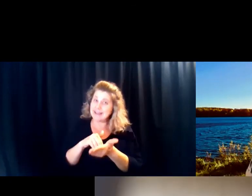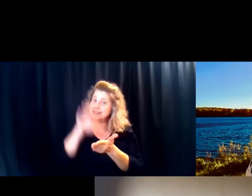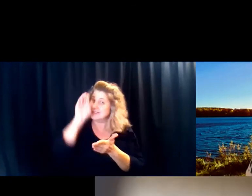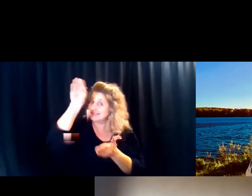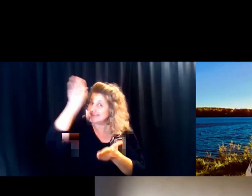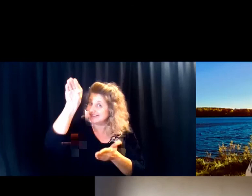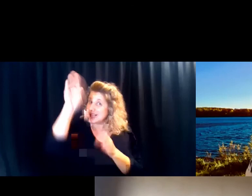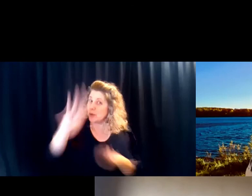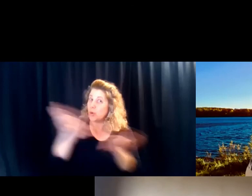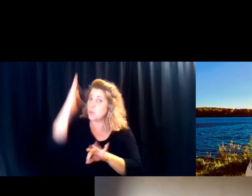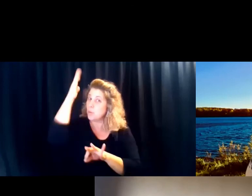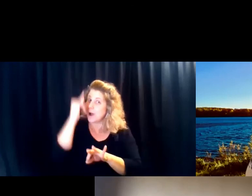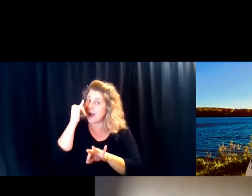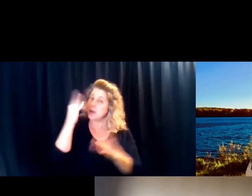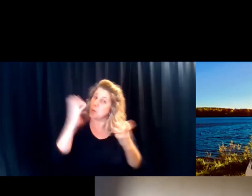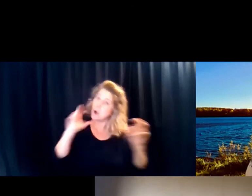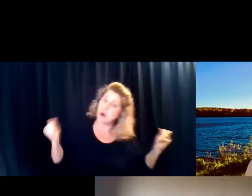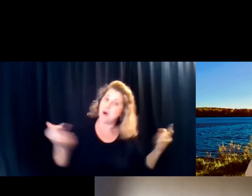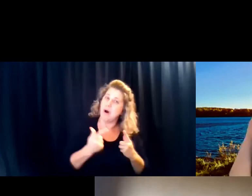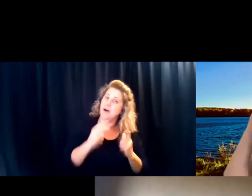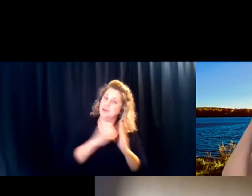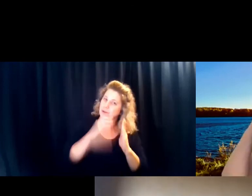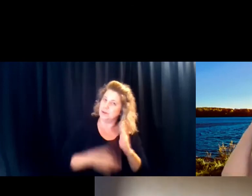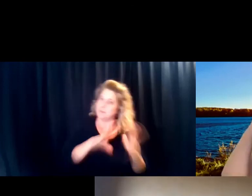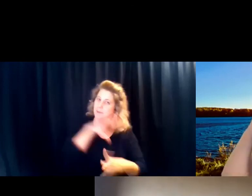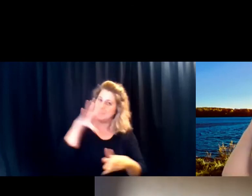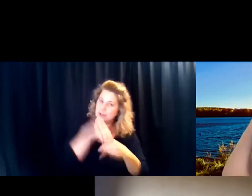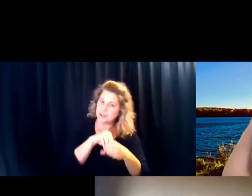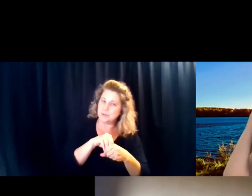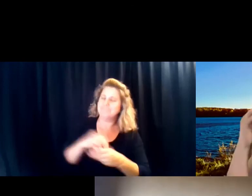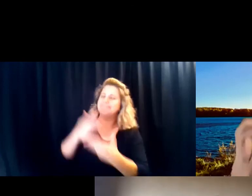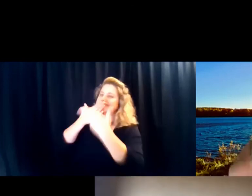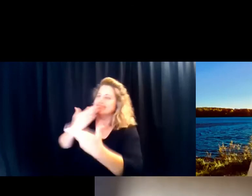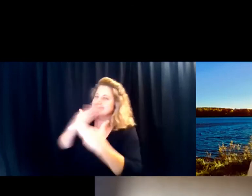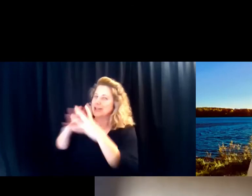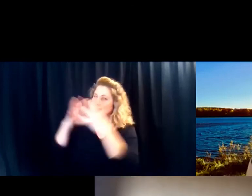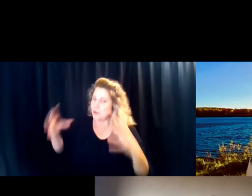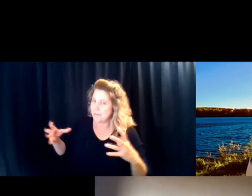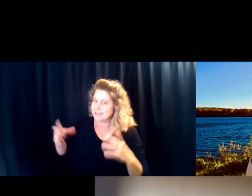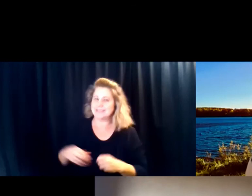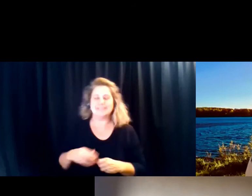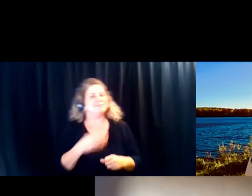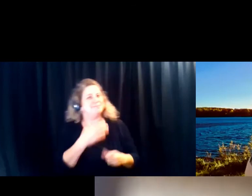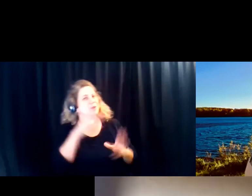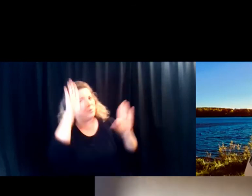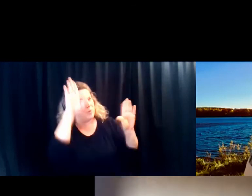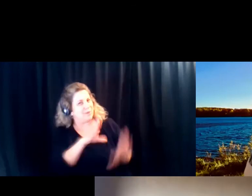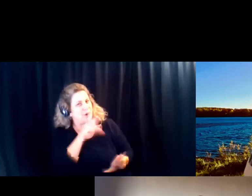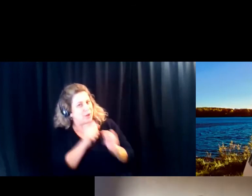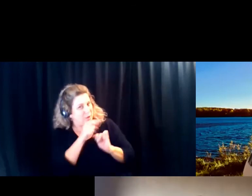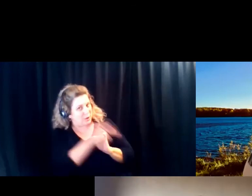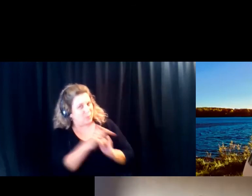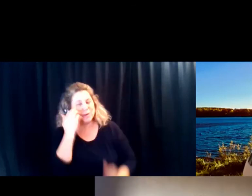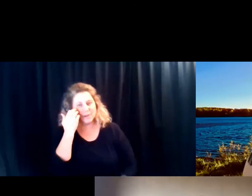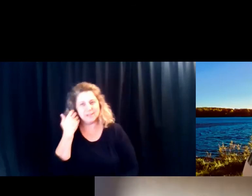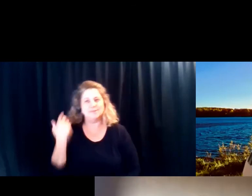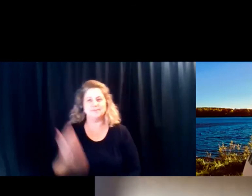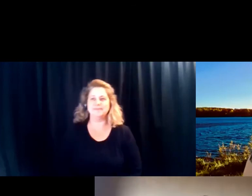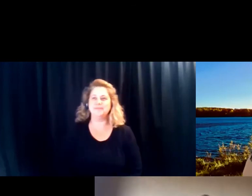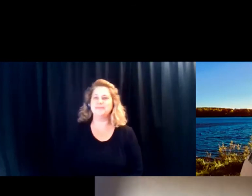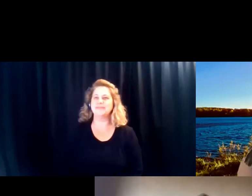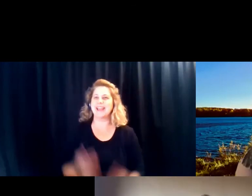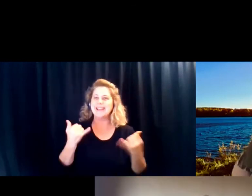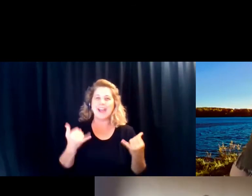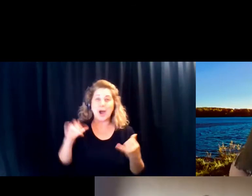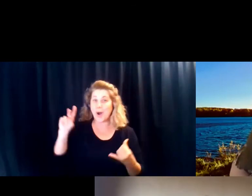Judith Heumann: But around disability as an example, people may well be feeling similar issues of discrimination, lack of inclusion.